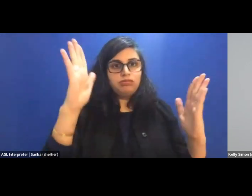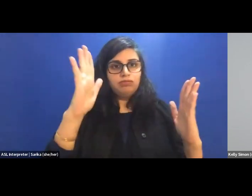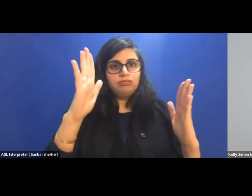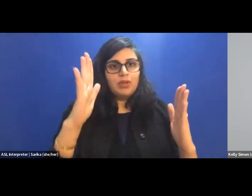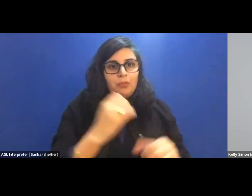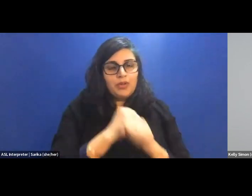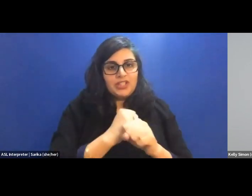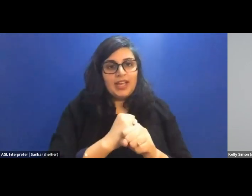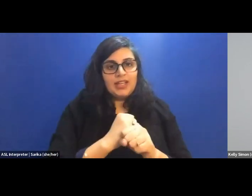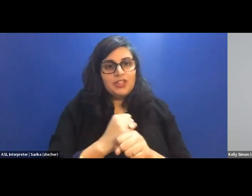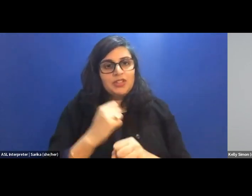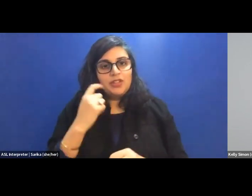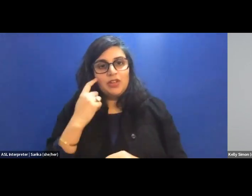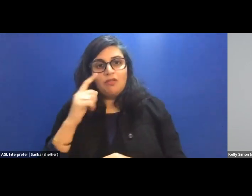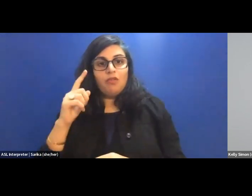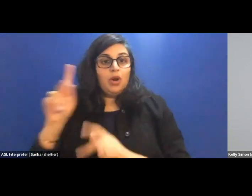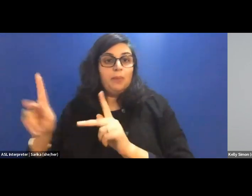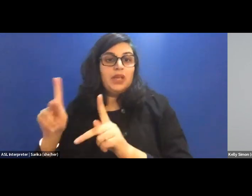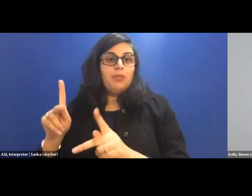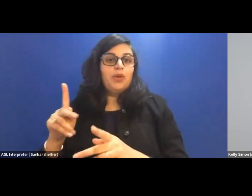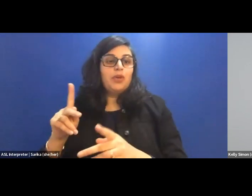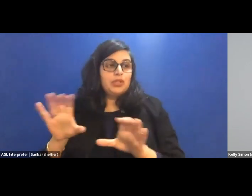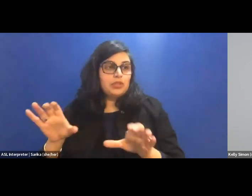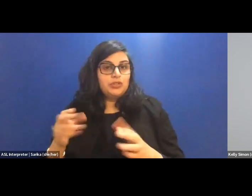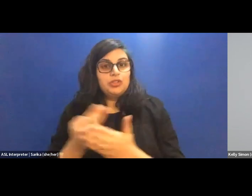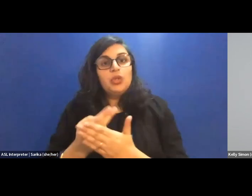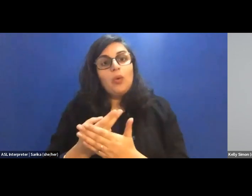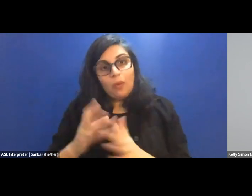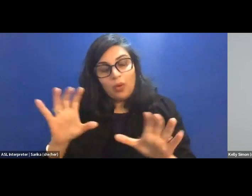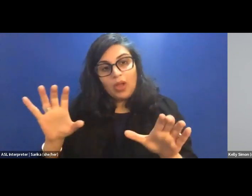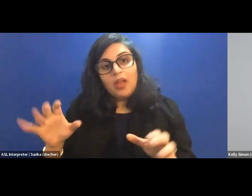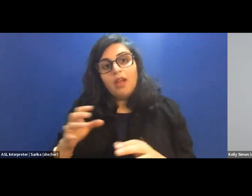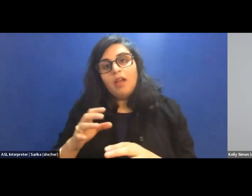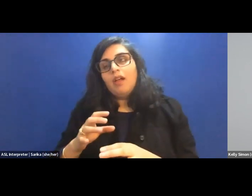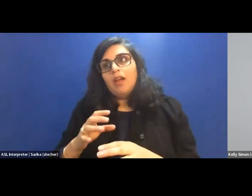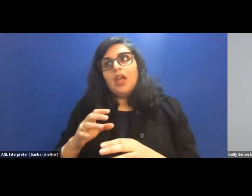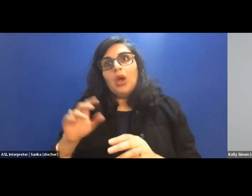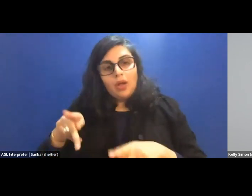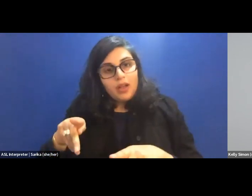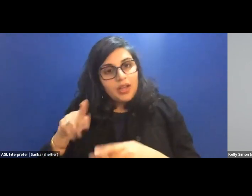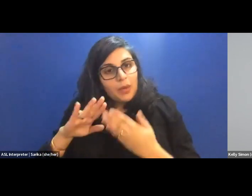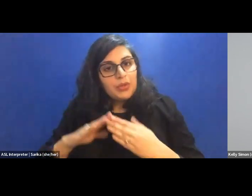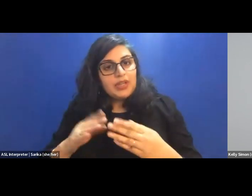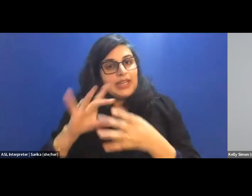gives them more leeway to use violence. They are trying to roll back protections created to protect those